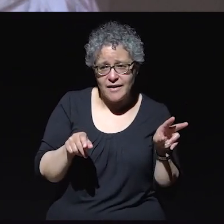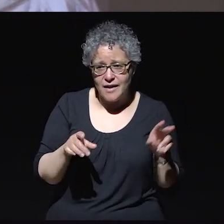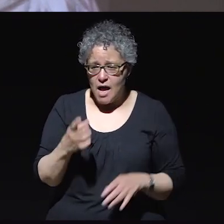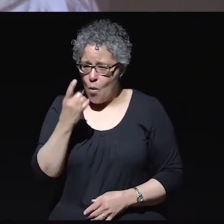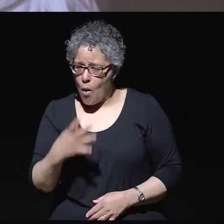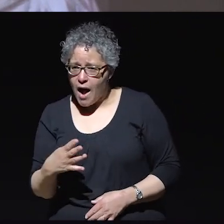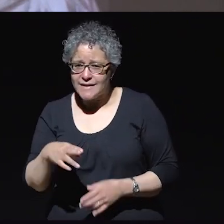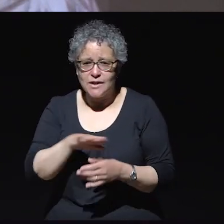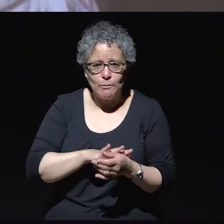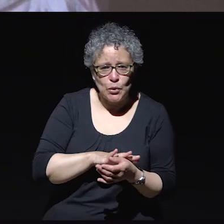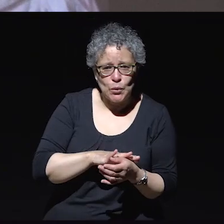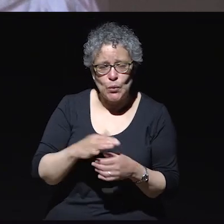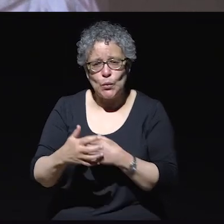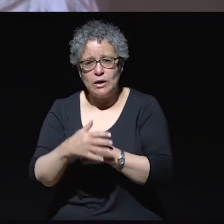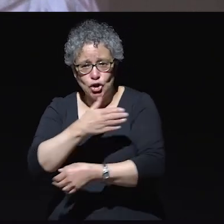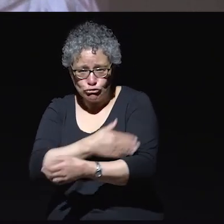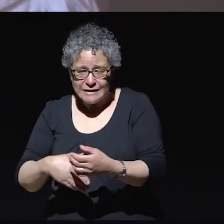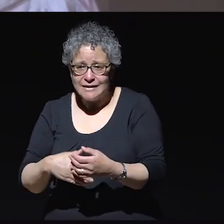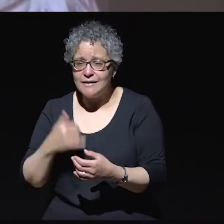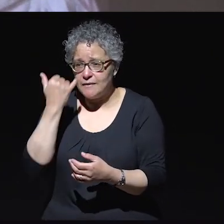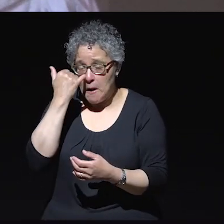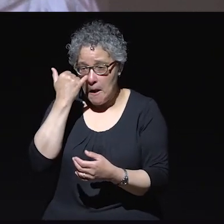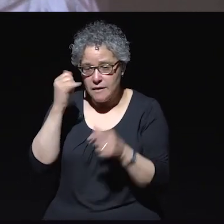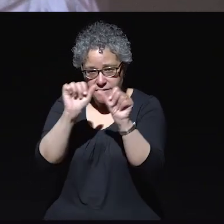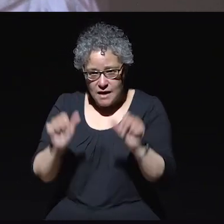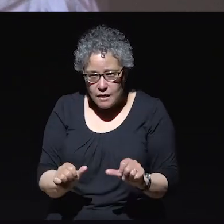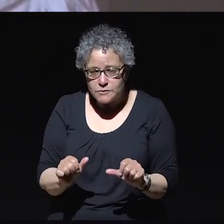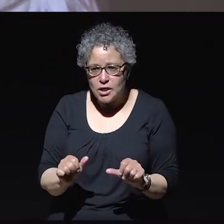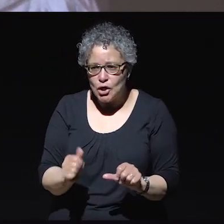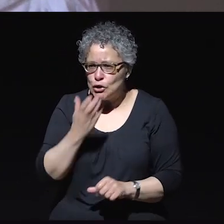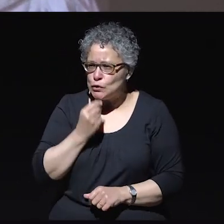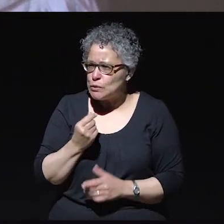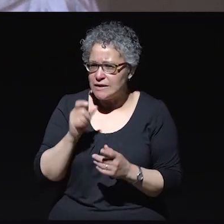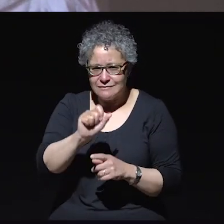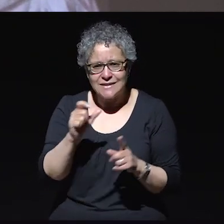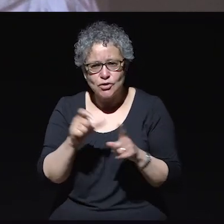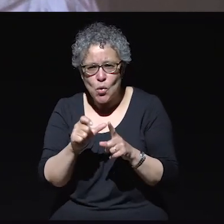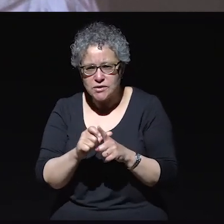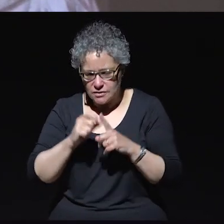and then the green under the sculpture on the left. Again, just using his daughters to really explore